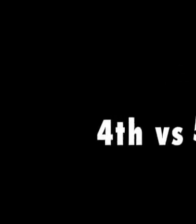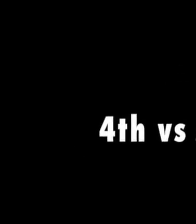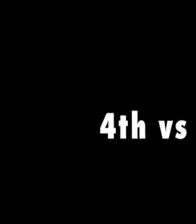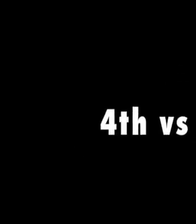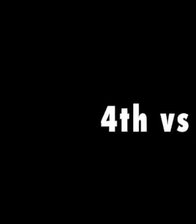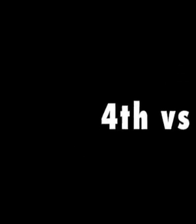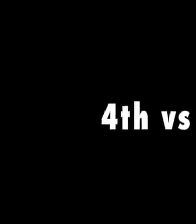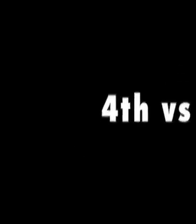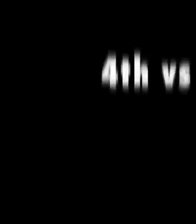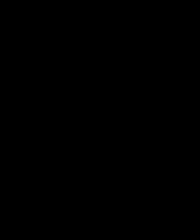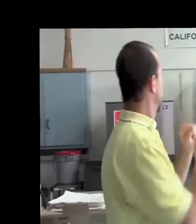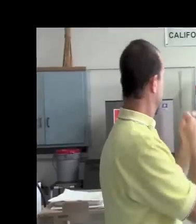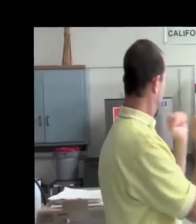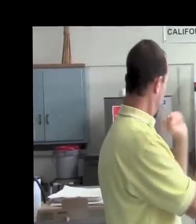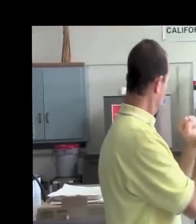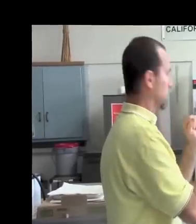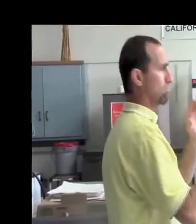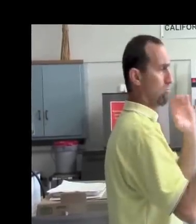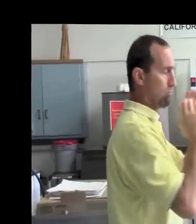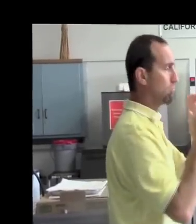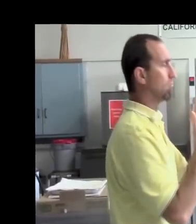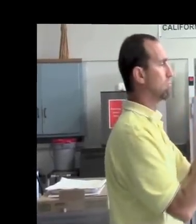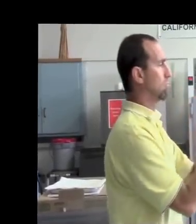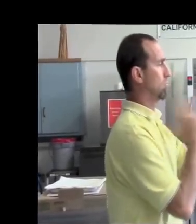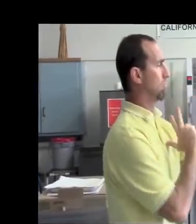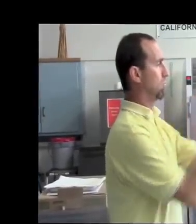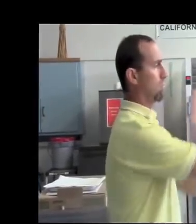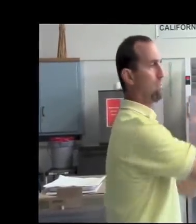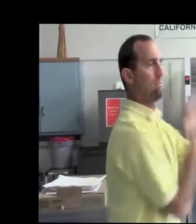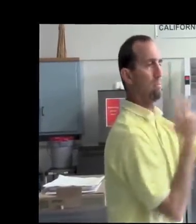Teacher Ian: Teamwork, communication, work in three's ...